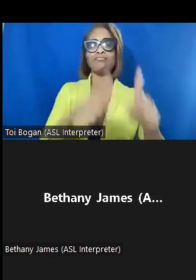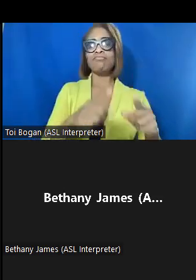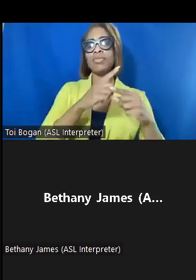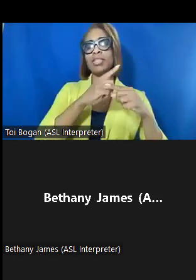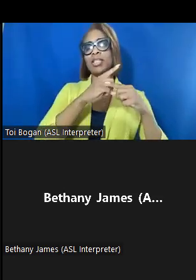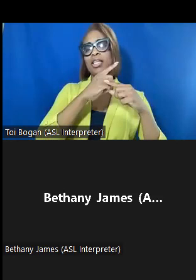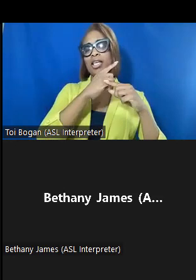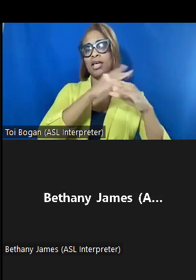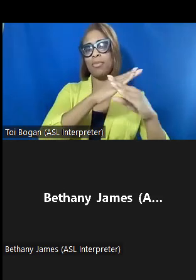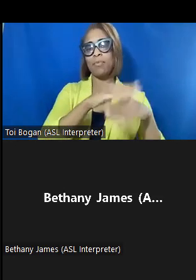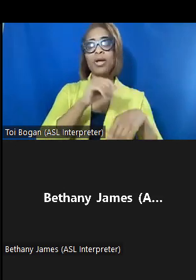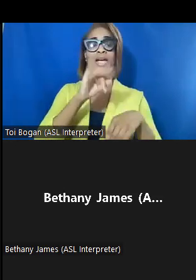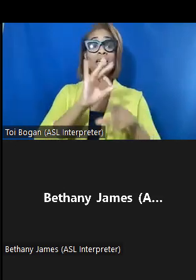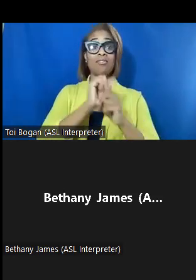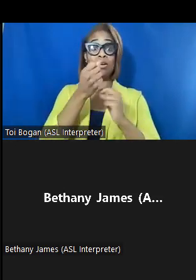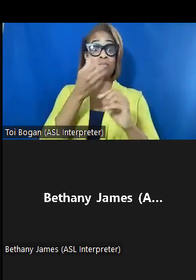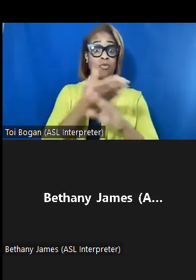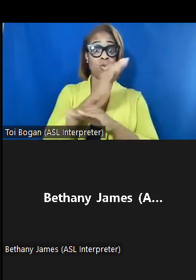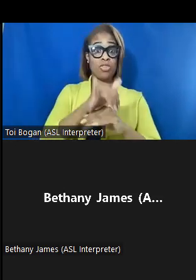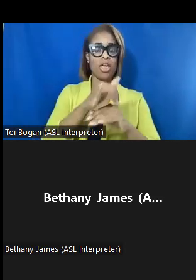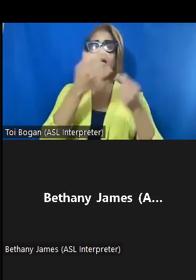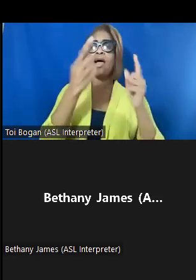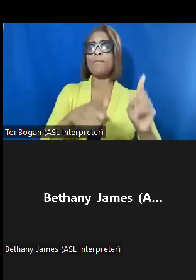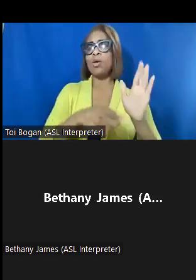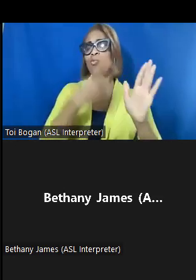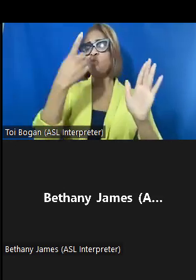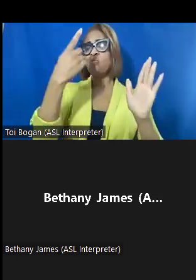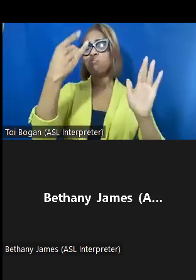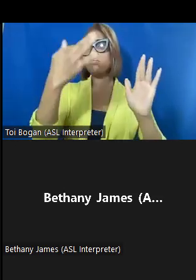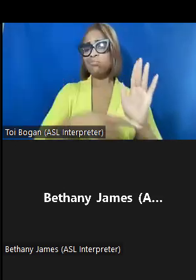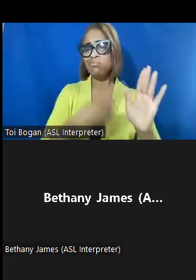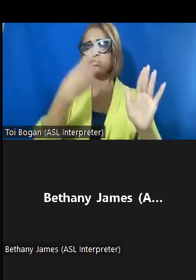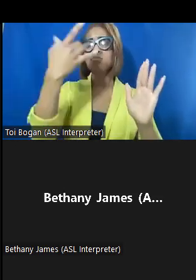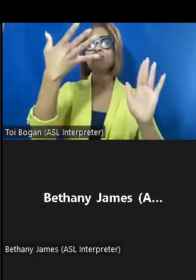If a condition prior to that was episodic, meaning it only occurred occasionally or infrequently